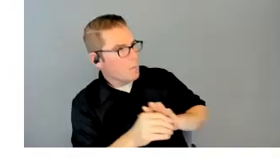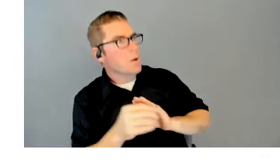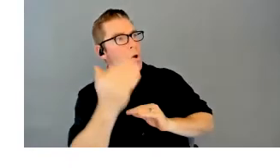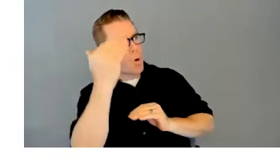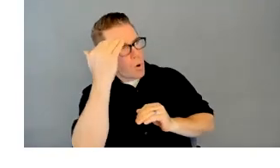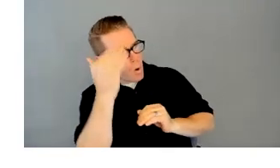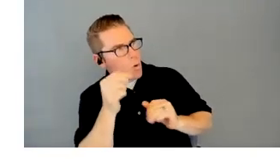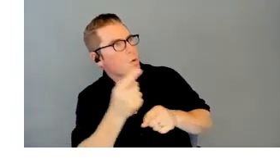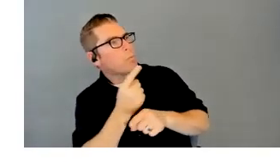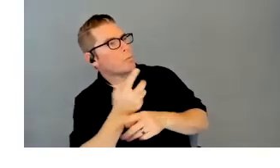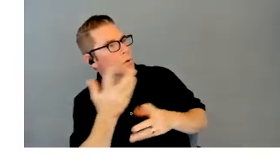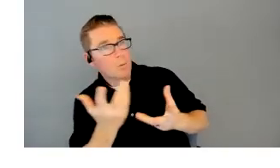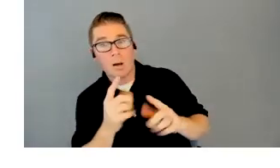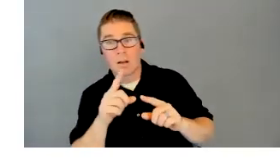the rules of social media have seemed to be